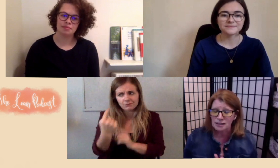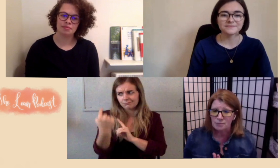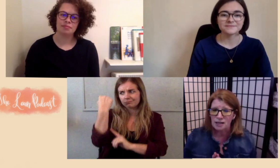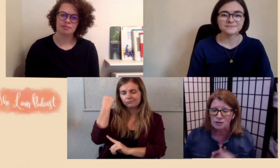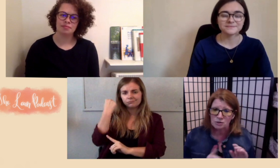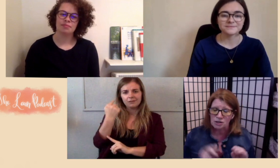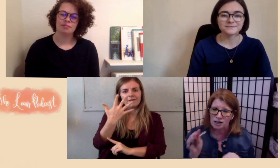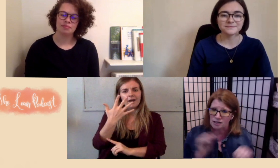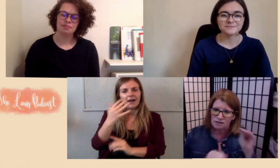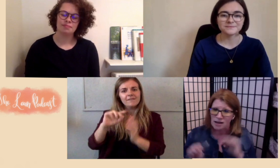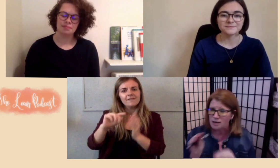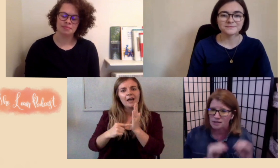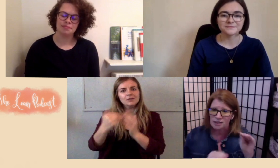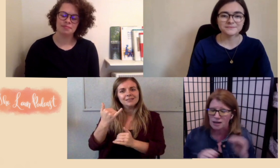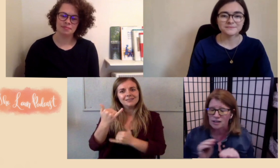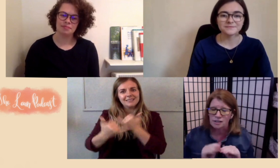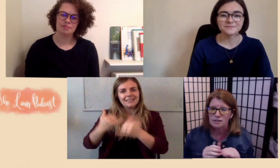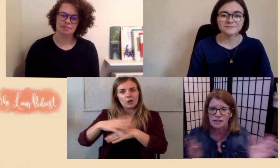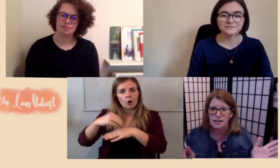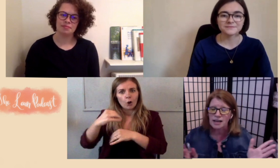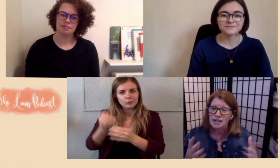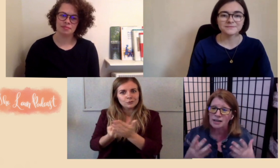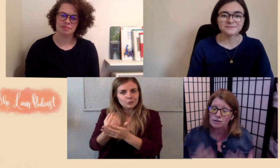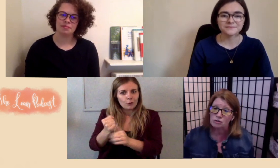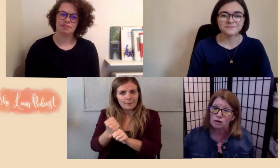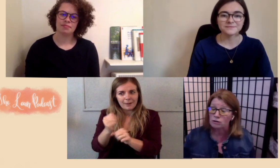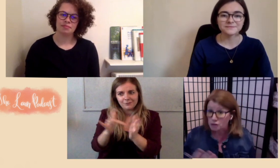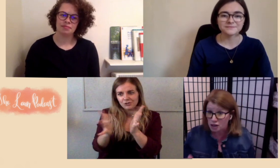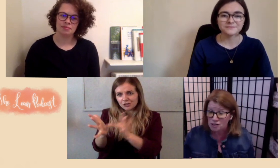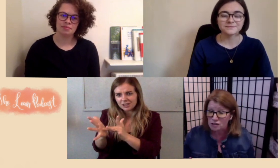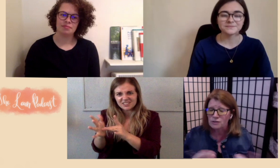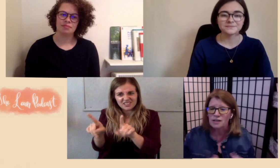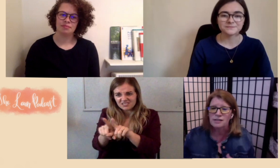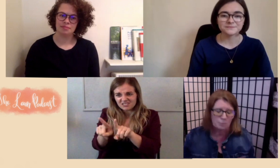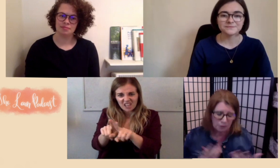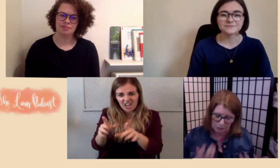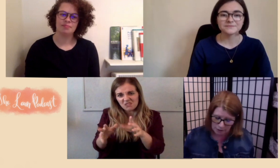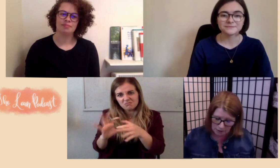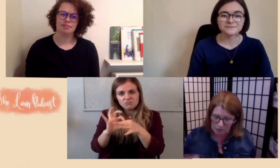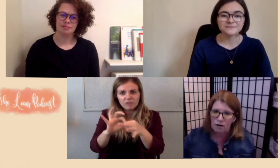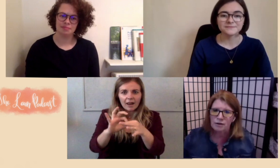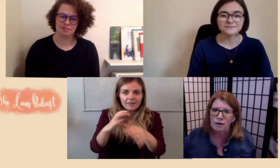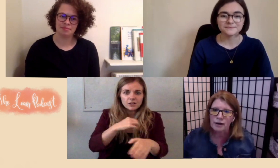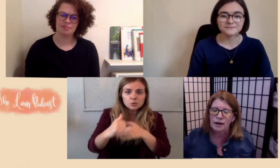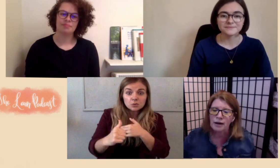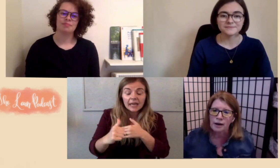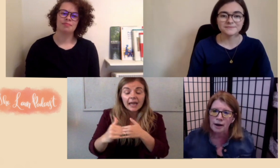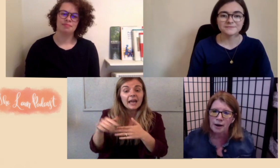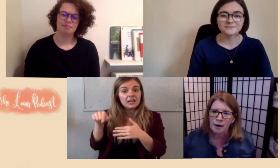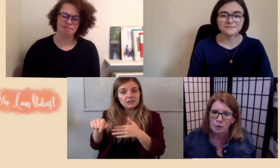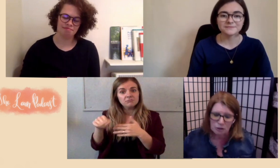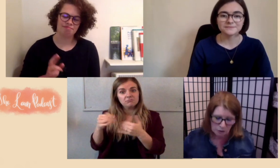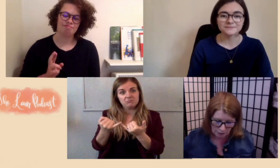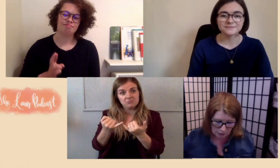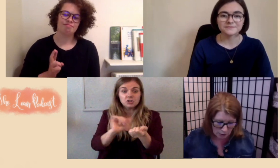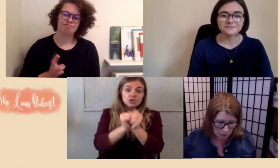Which is obviously what the Hebrew text, and Christian text, is all about, is about justice, arguably.